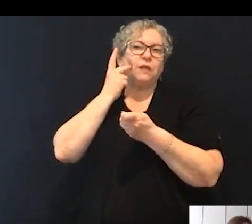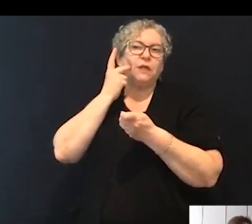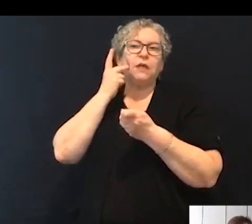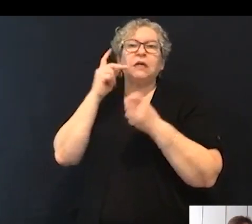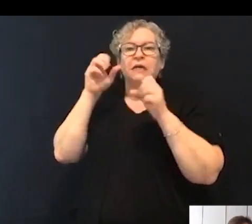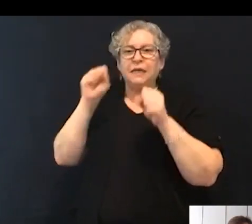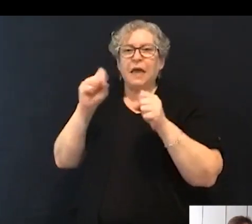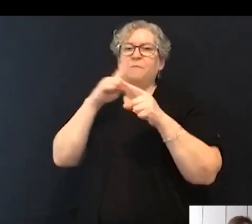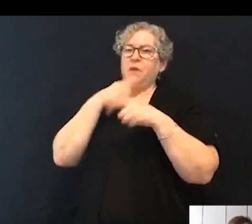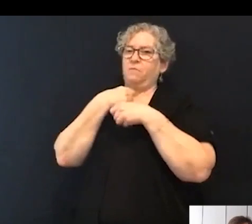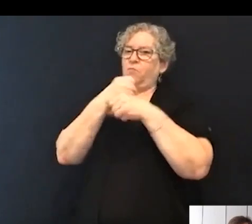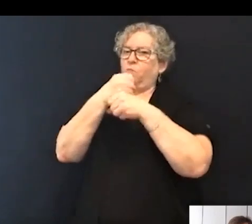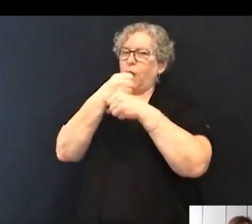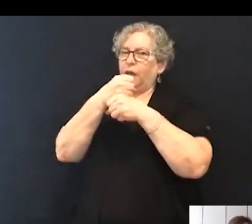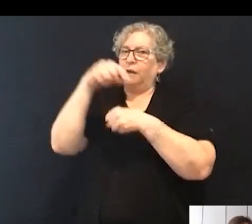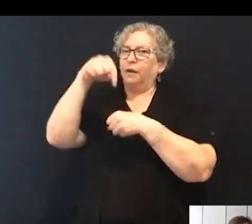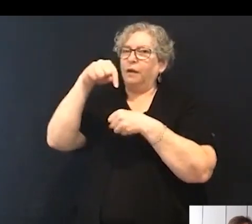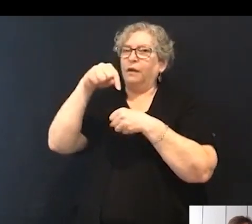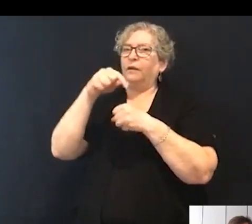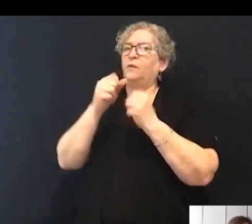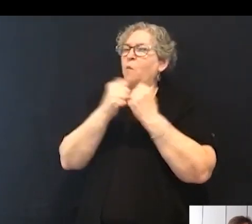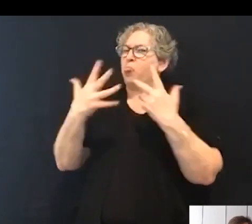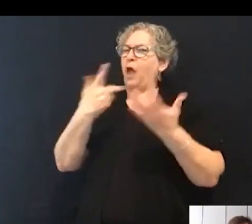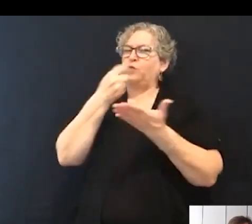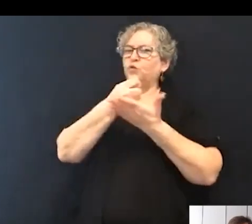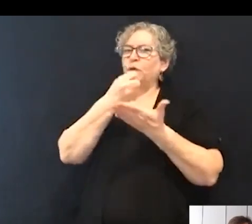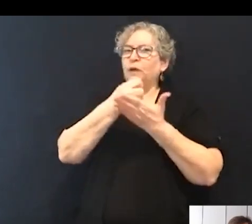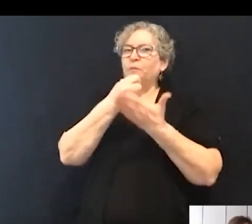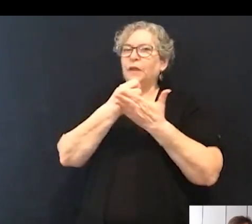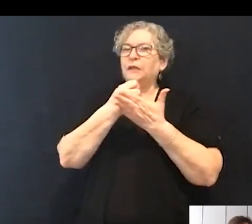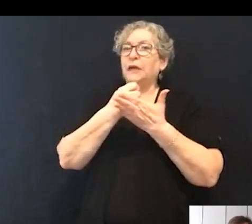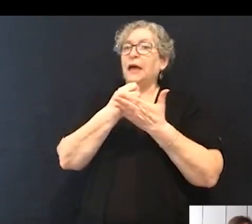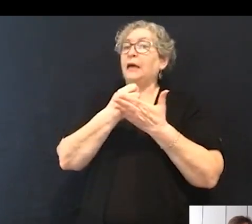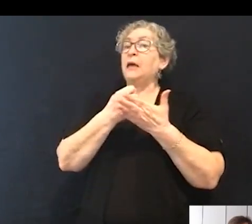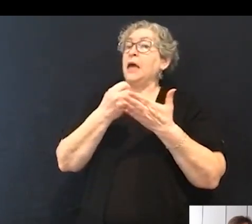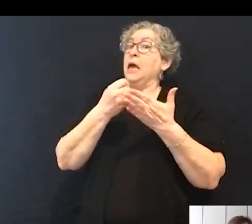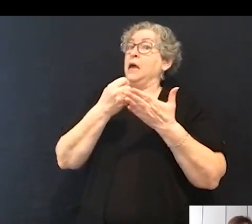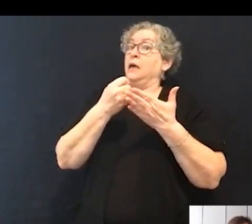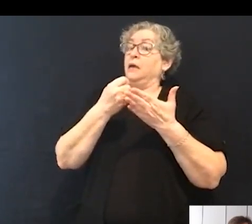be produced untreated in a patient's situation where there is almost no copy.